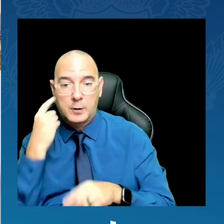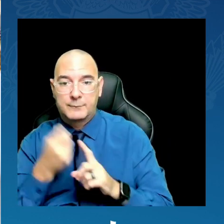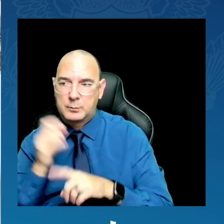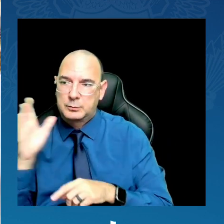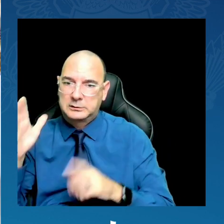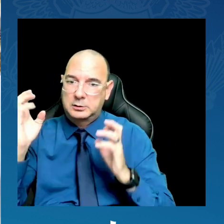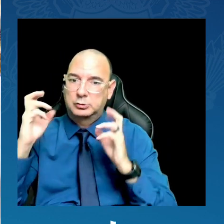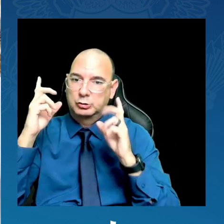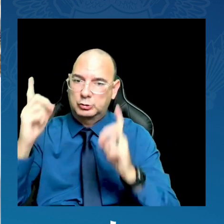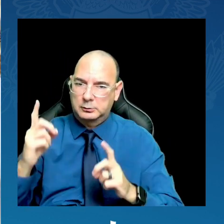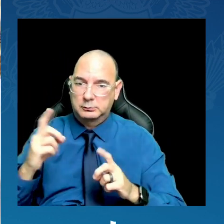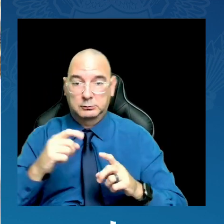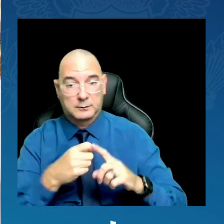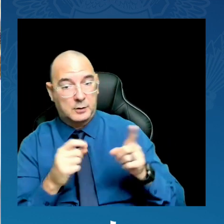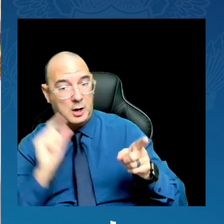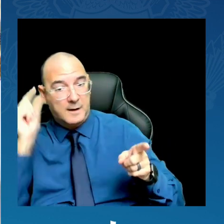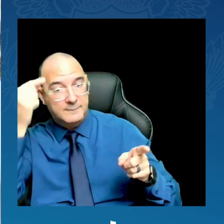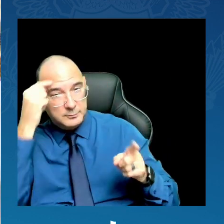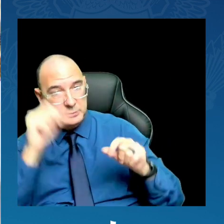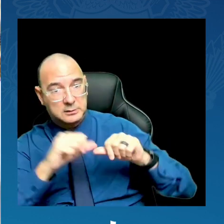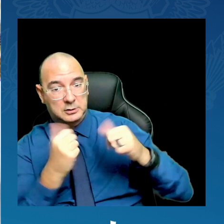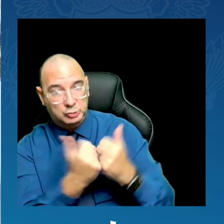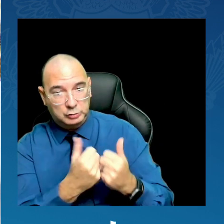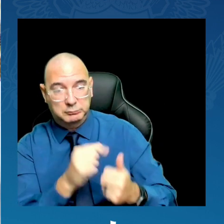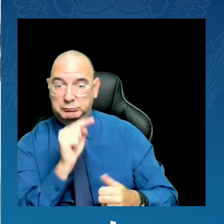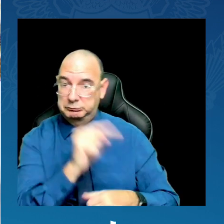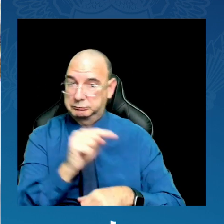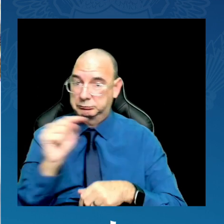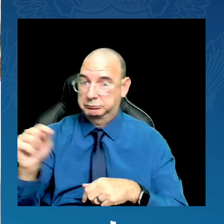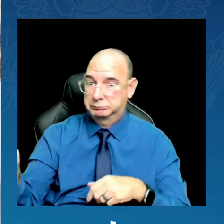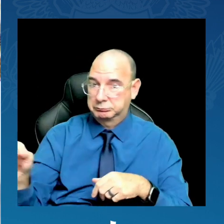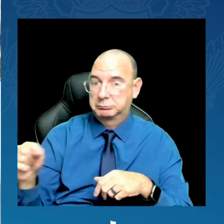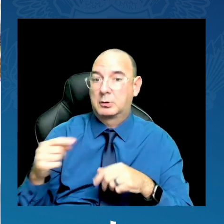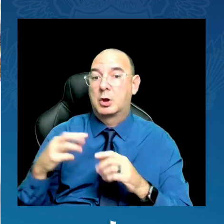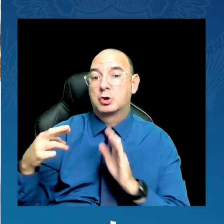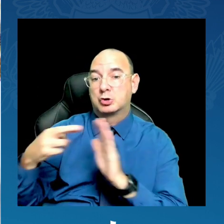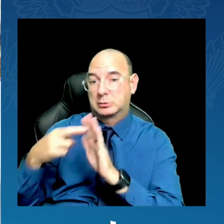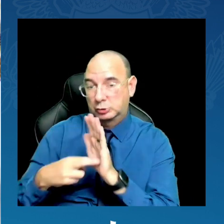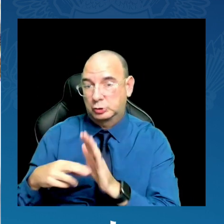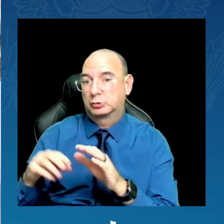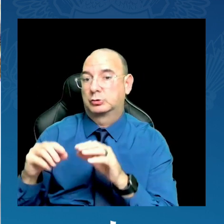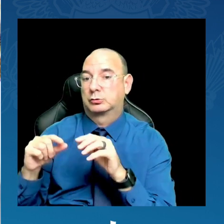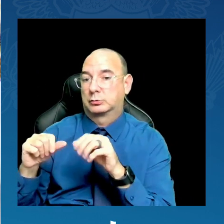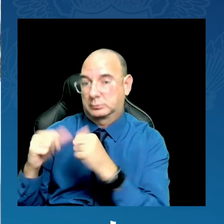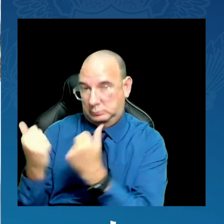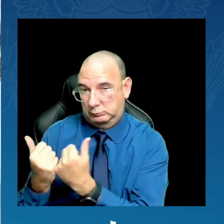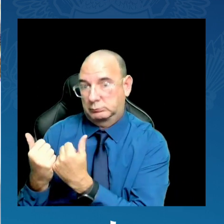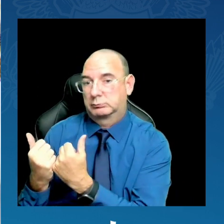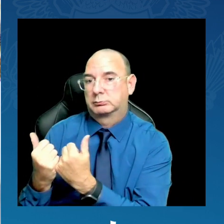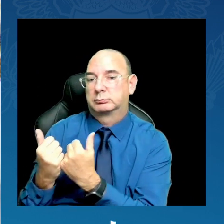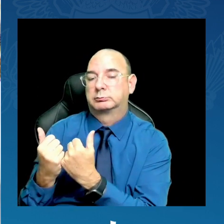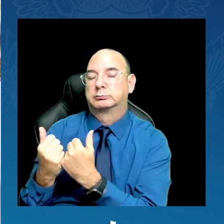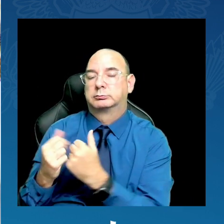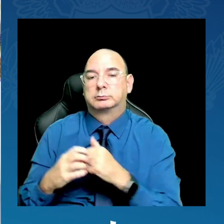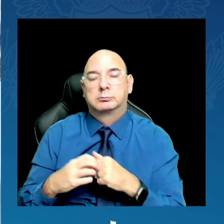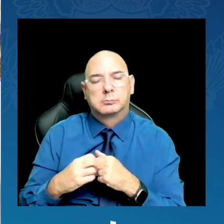we have heard from regulatory agencies. And a lot of our work is focused on what we must do to develop